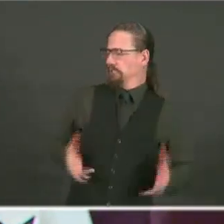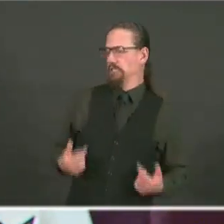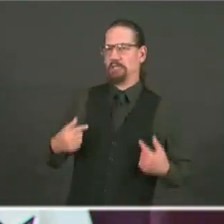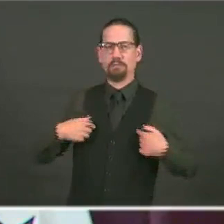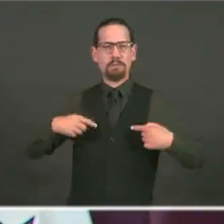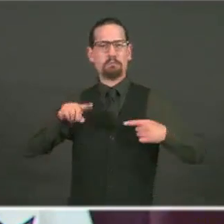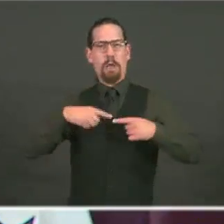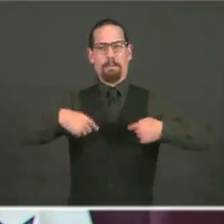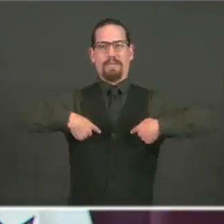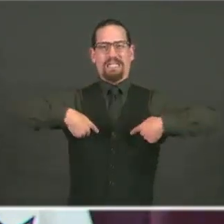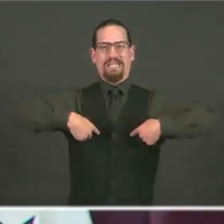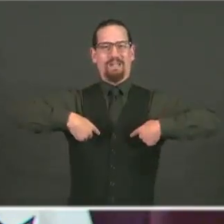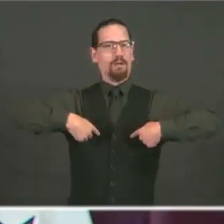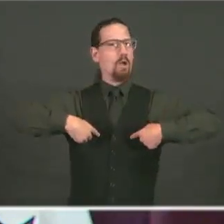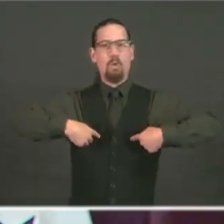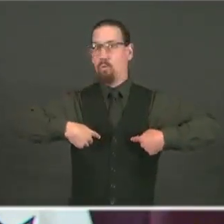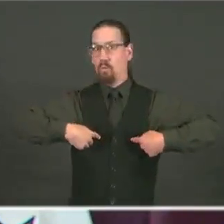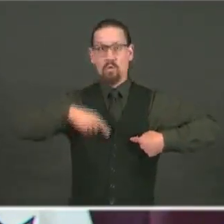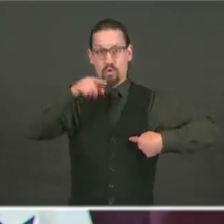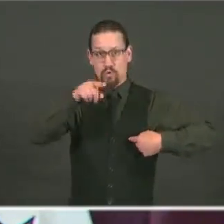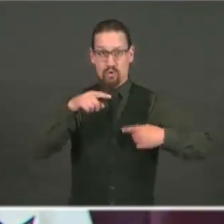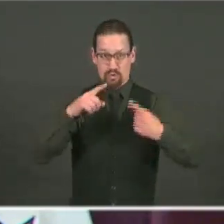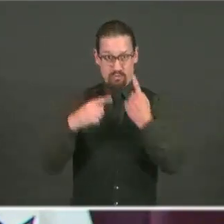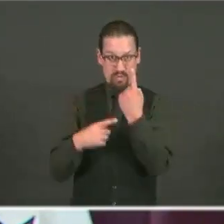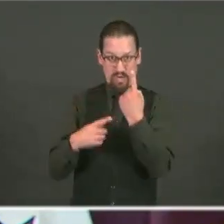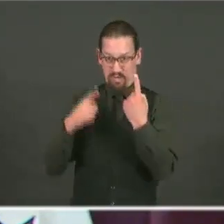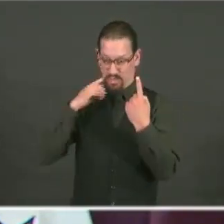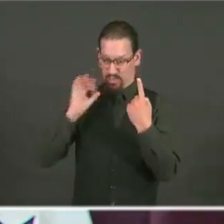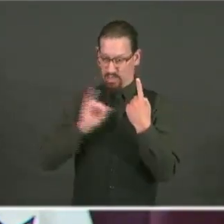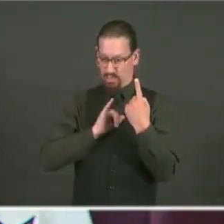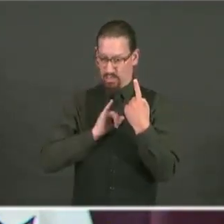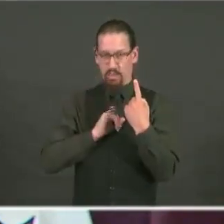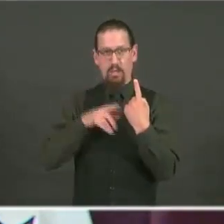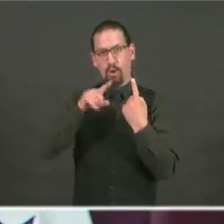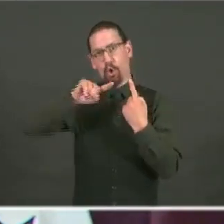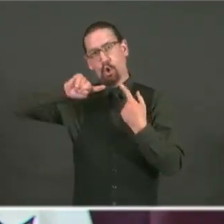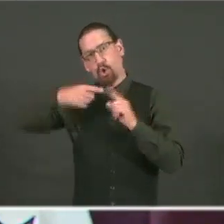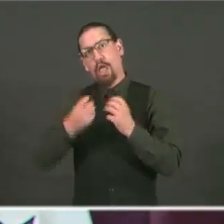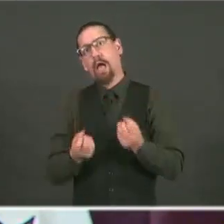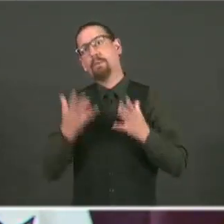IT IS MY HOPE THAT THROUGH OUR CONTINUED VIGILANCE AND GOOD